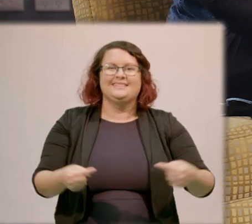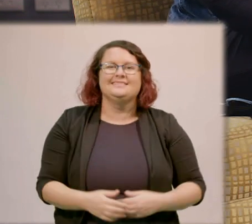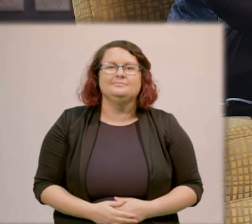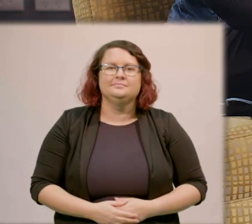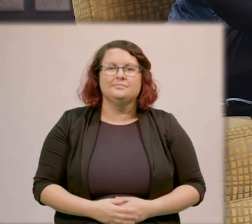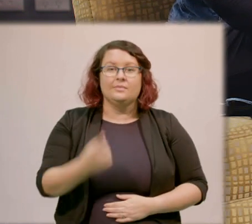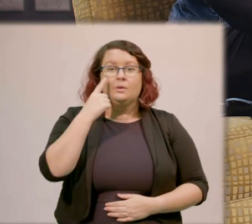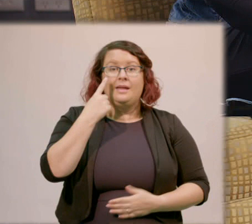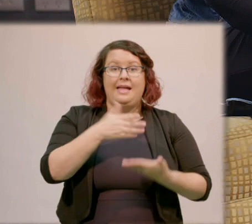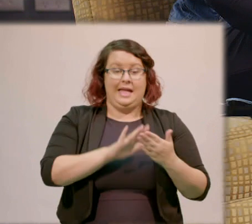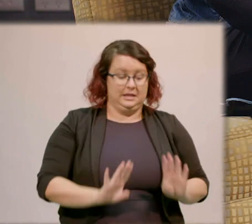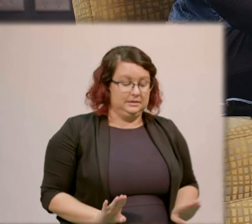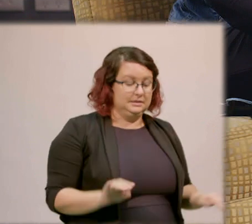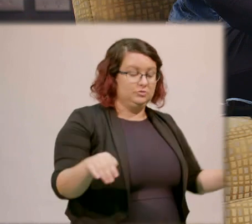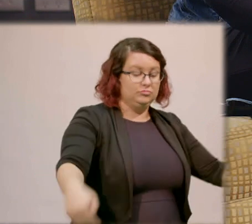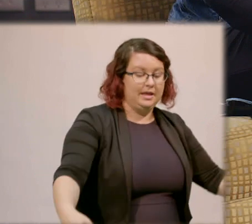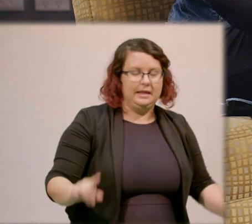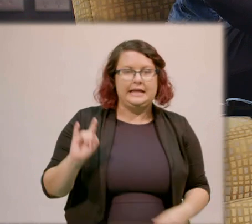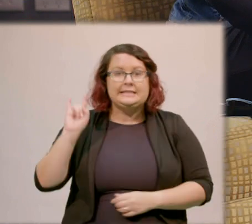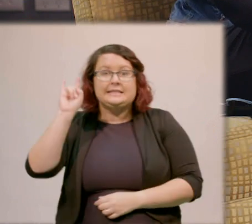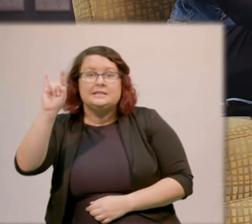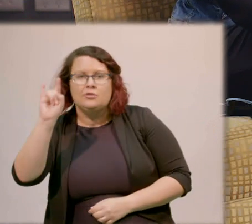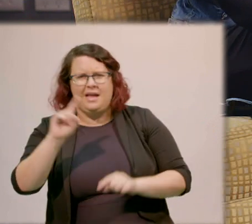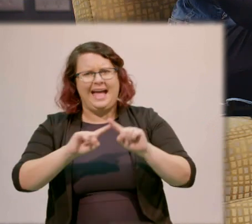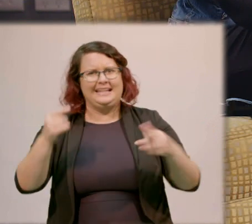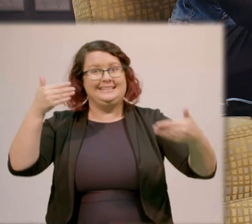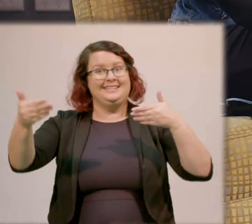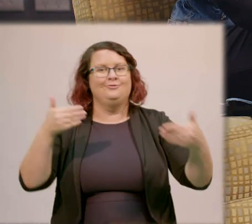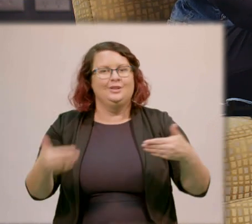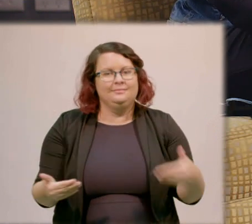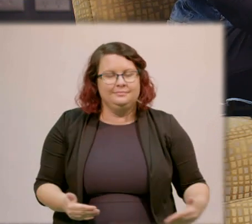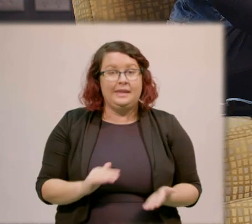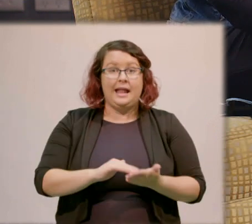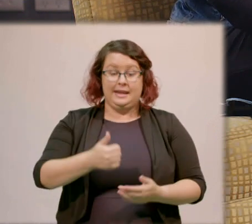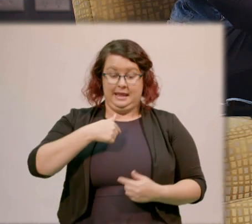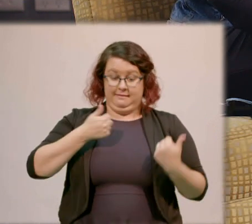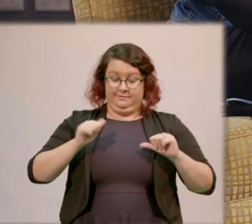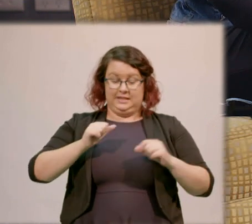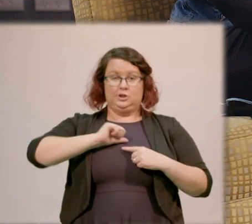to describe how Cinderella and Cinders Rox are different. Now it is your turn.